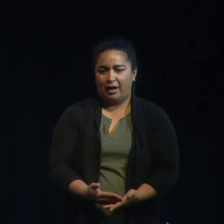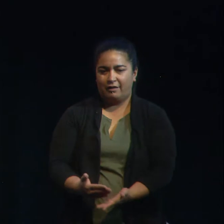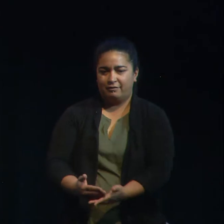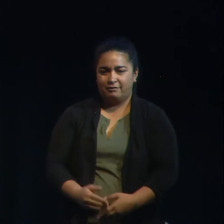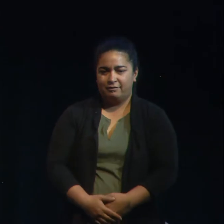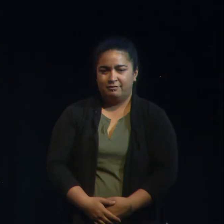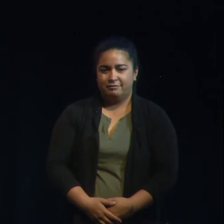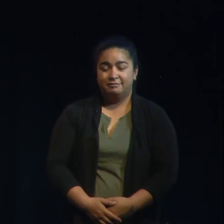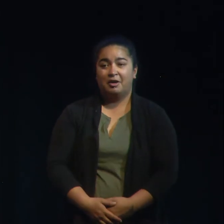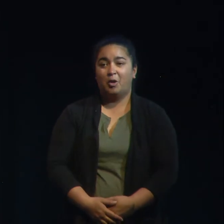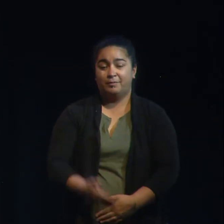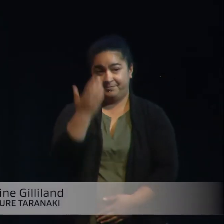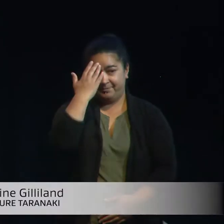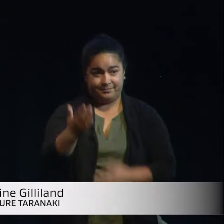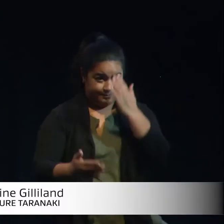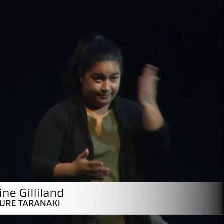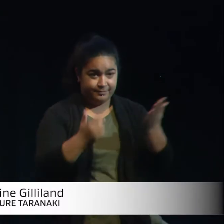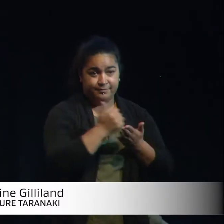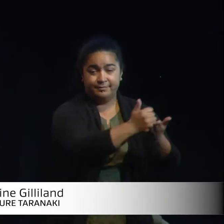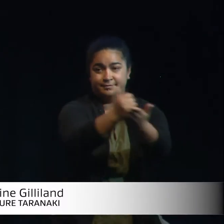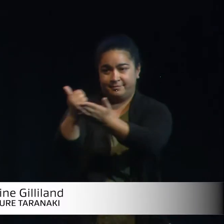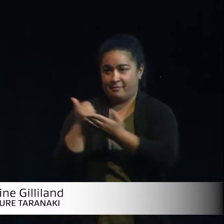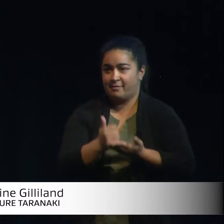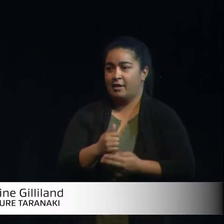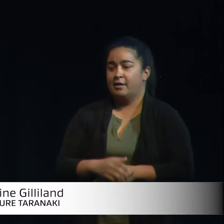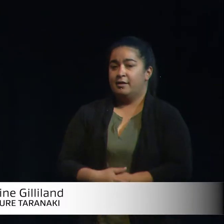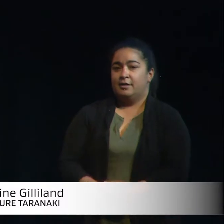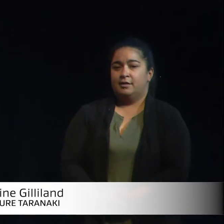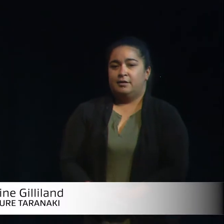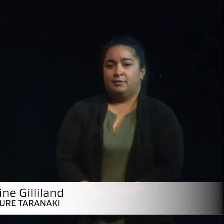Tēnā koutou, tēnā koutou, tēnā koutou katoa